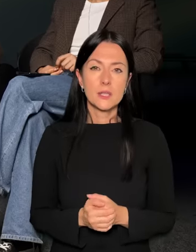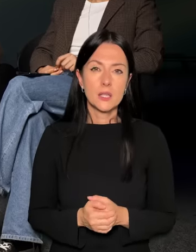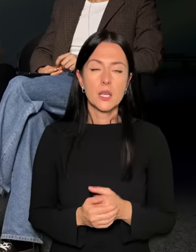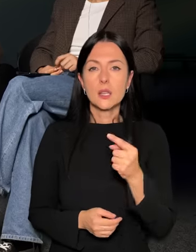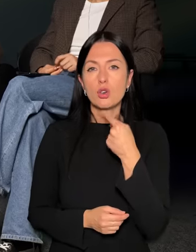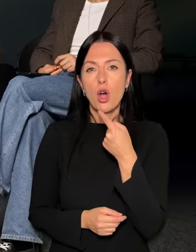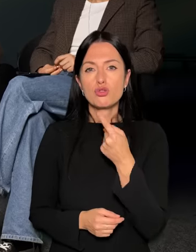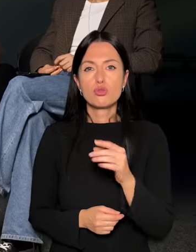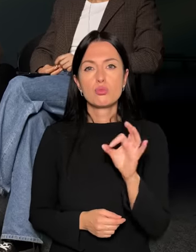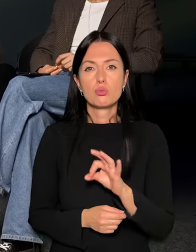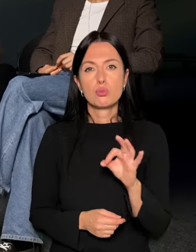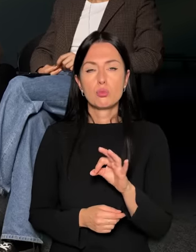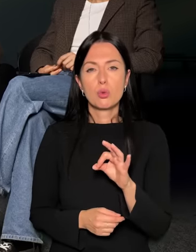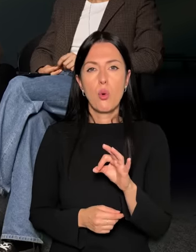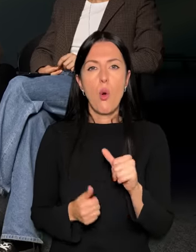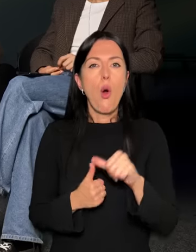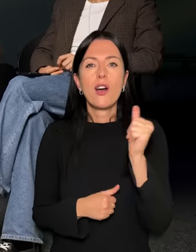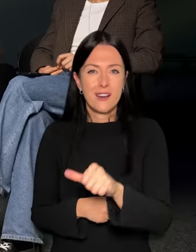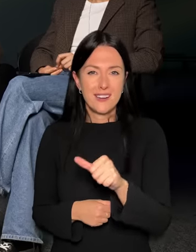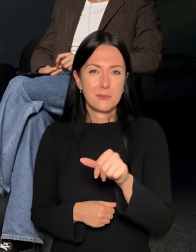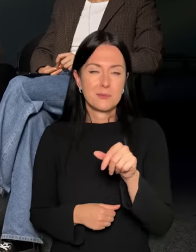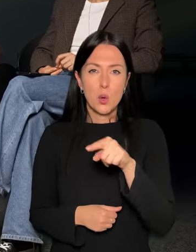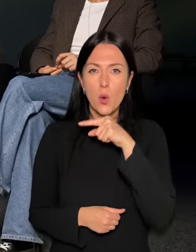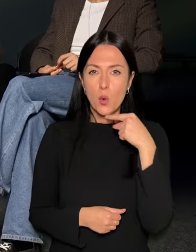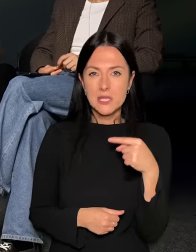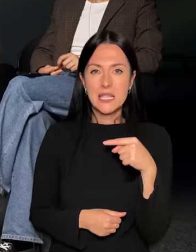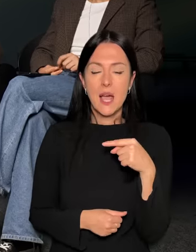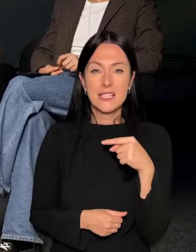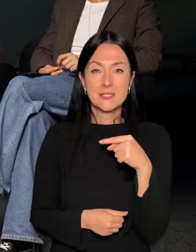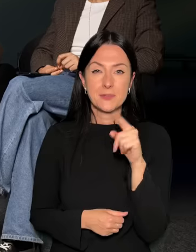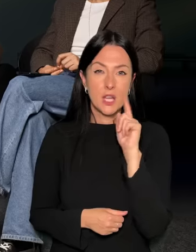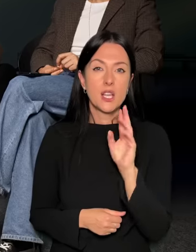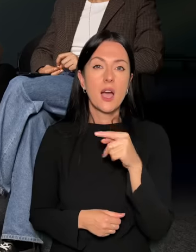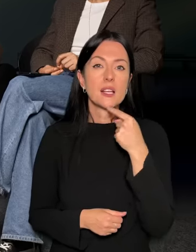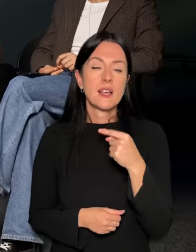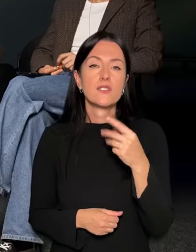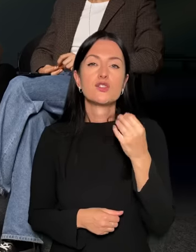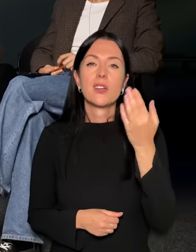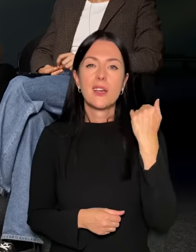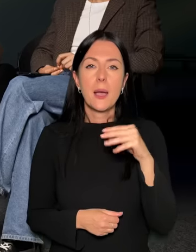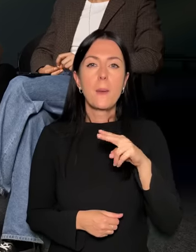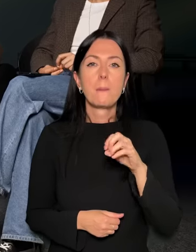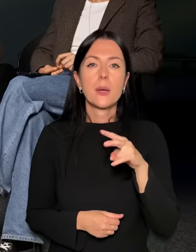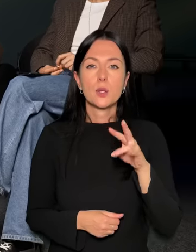Actually, you say except for the russians, And, you know, as Petliura used to say,